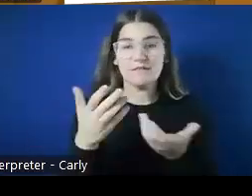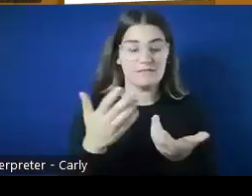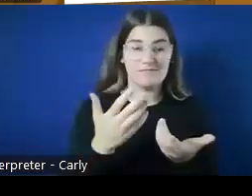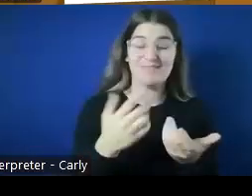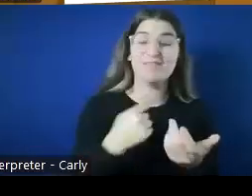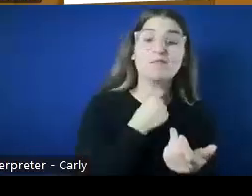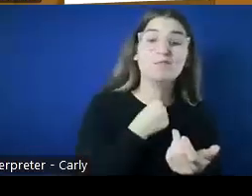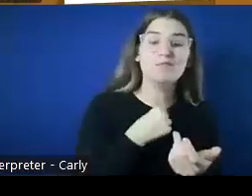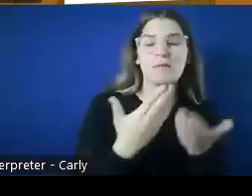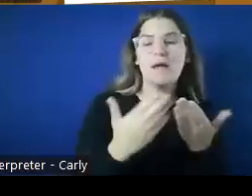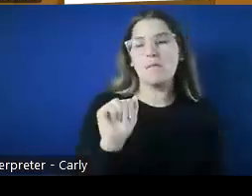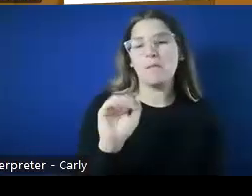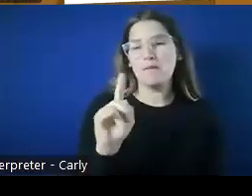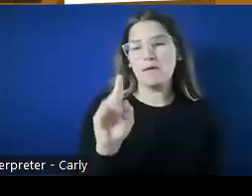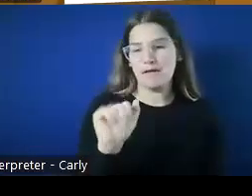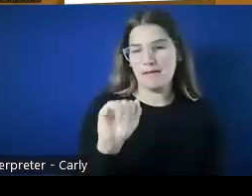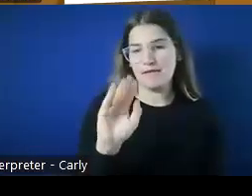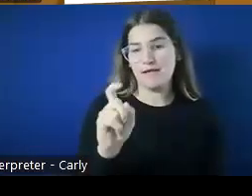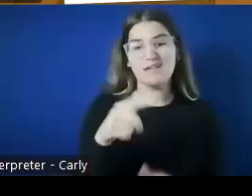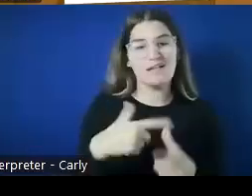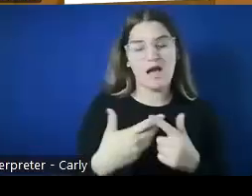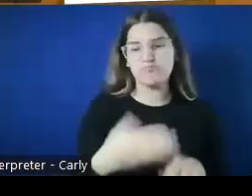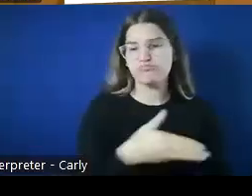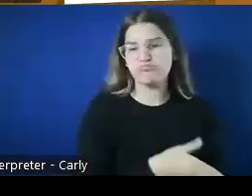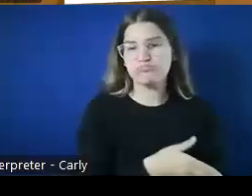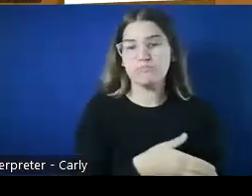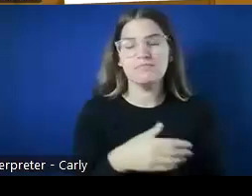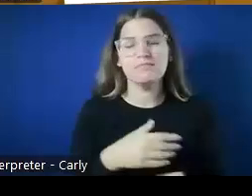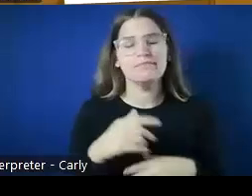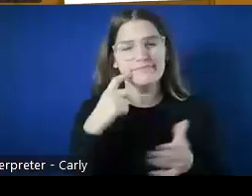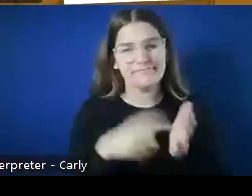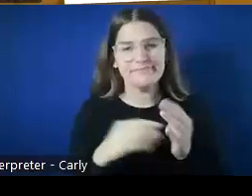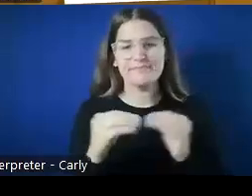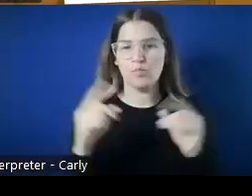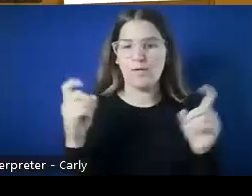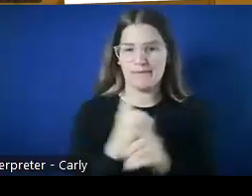go home and get better we realize it's more complicated than that and so we feel very